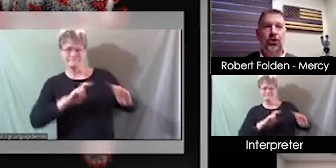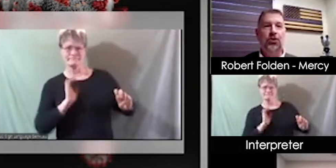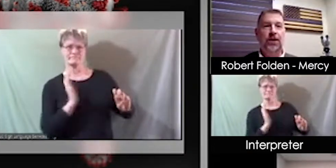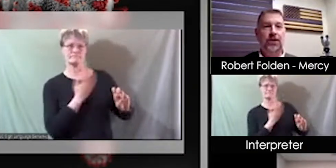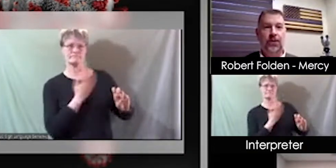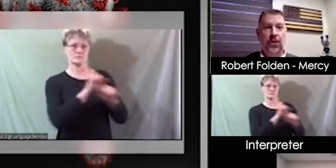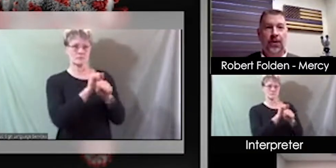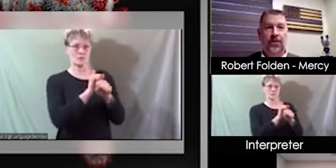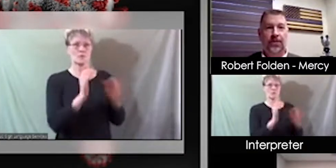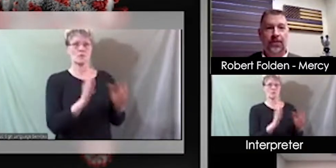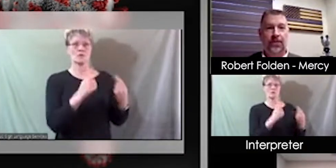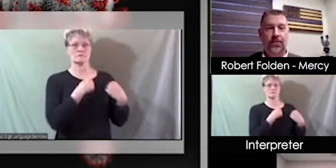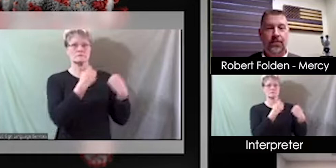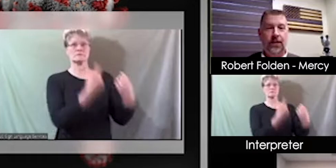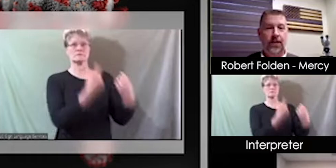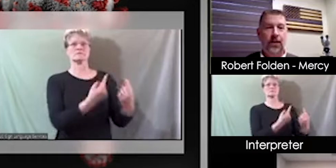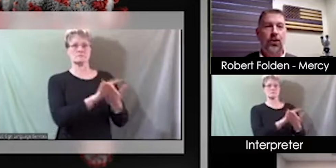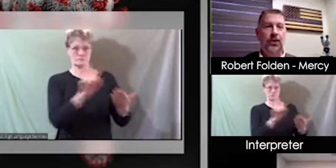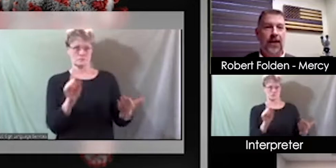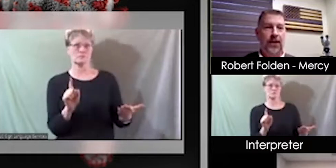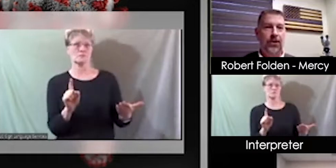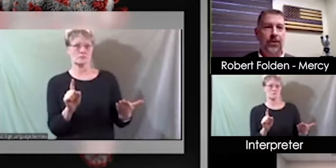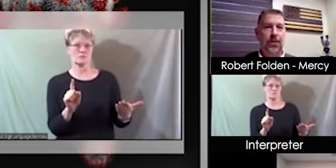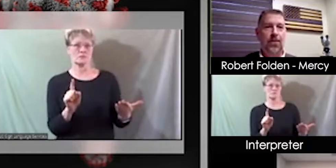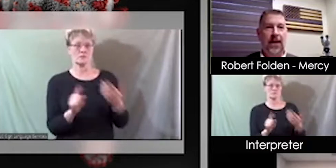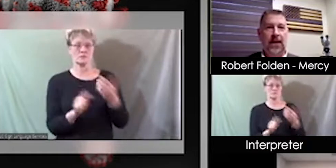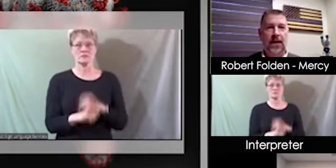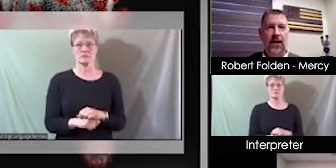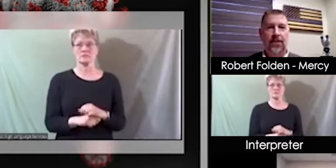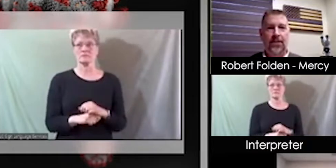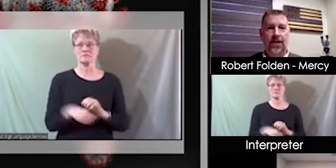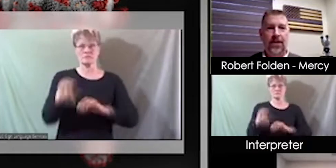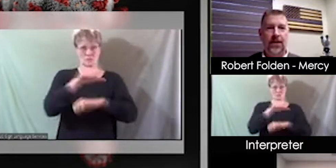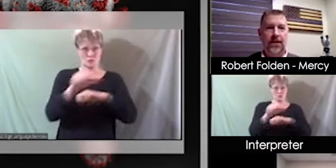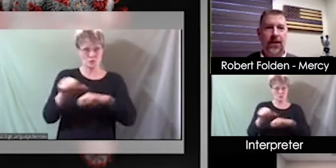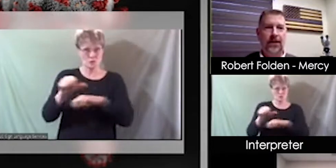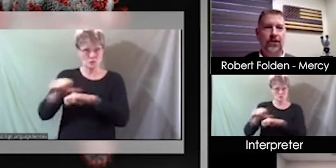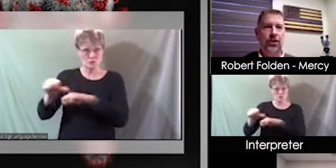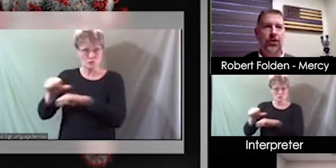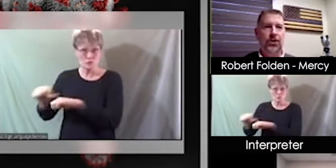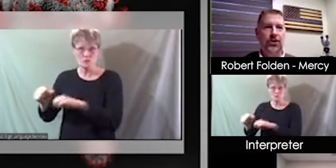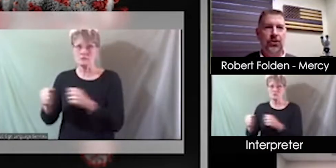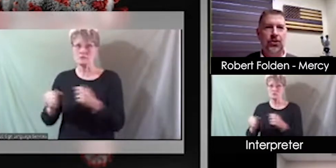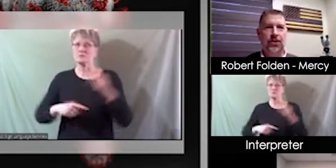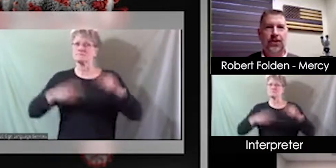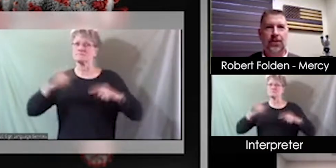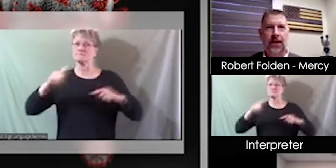Surgeries we've curtailed many of the less urgent surgeries so